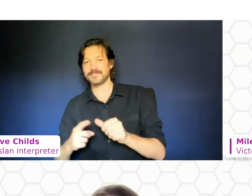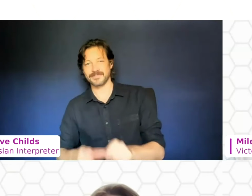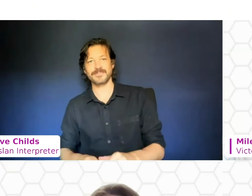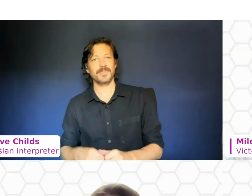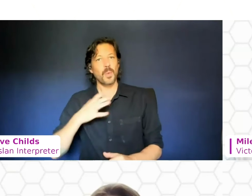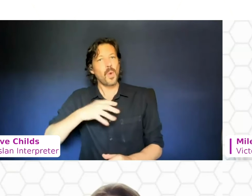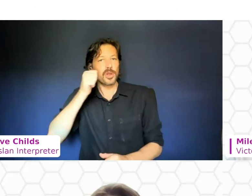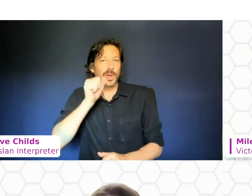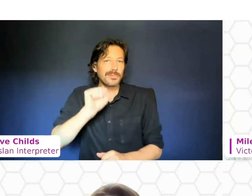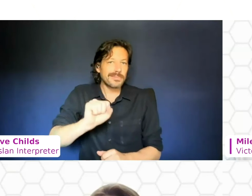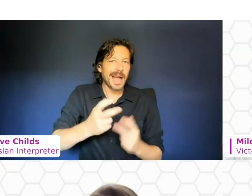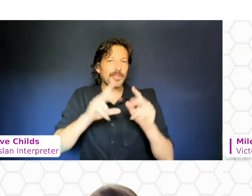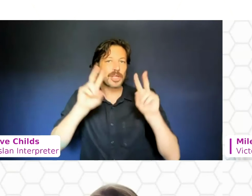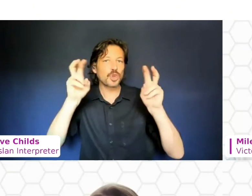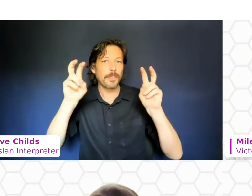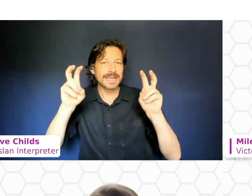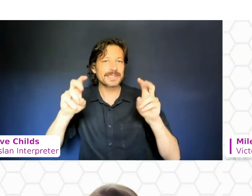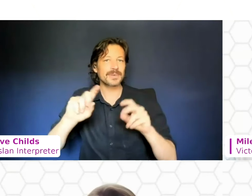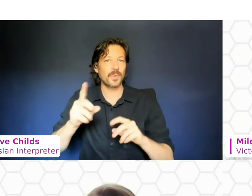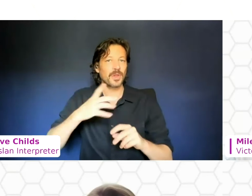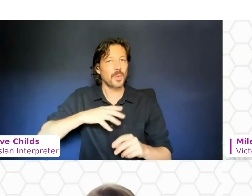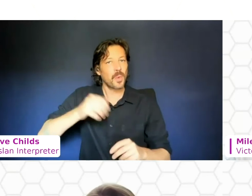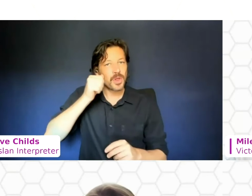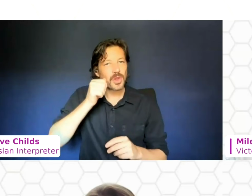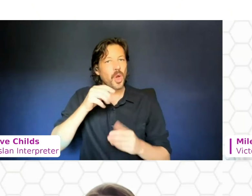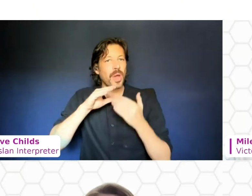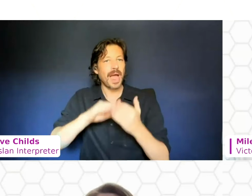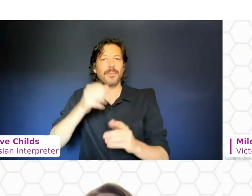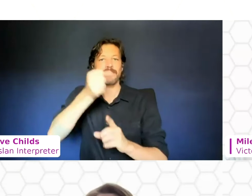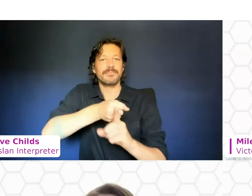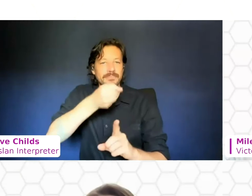that you would like to learn about to advance your advocacy practice further. Thank you to